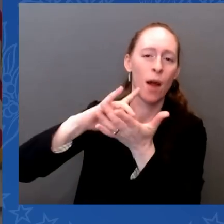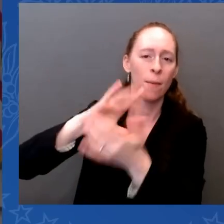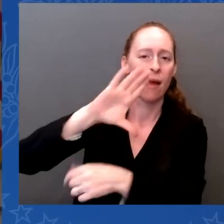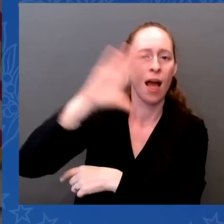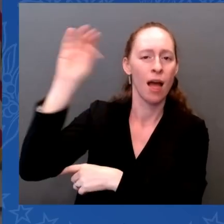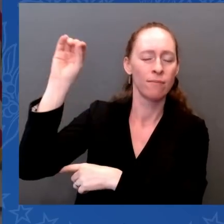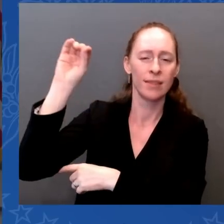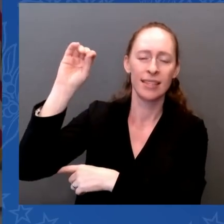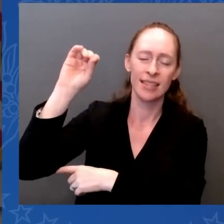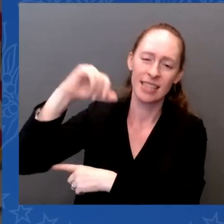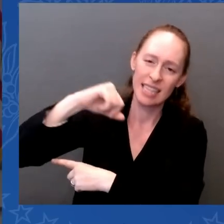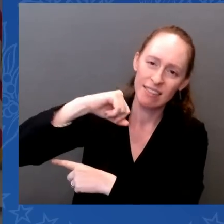And he won.